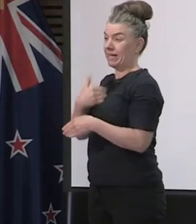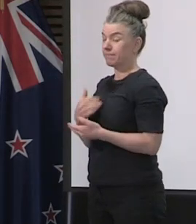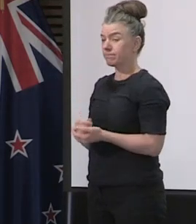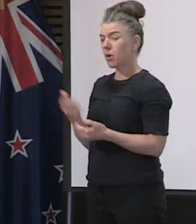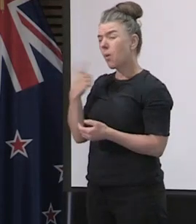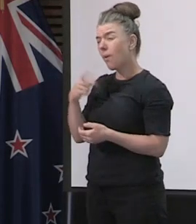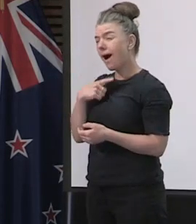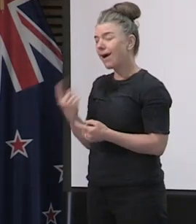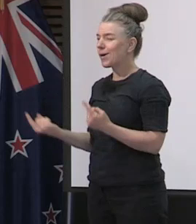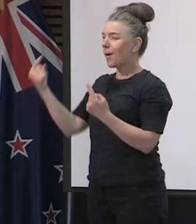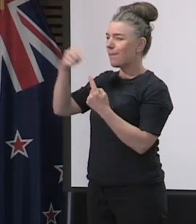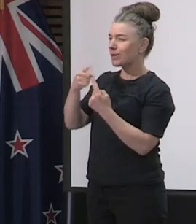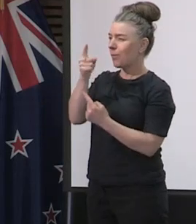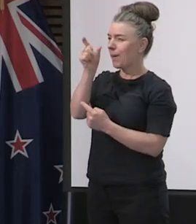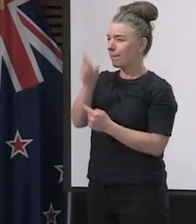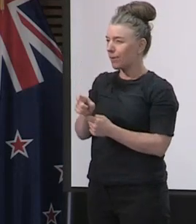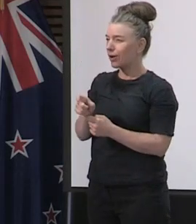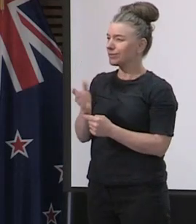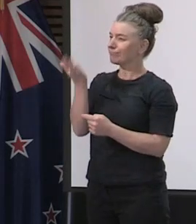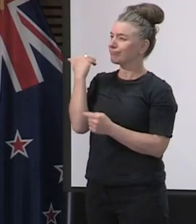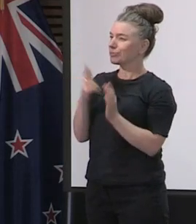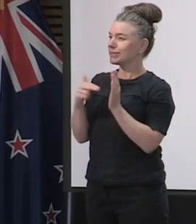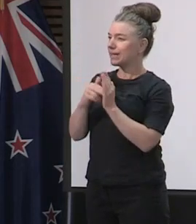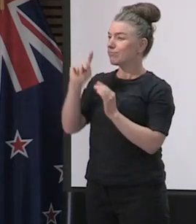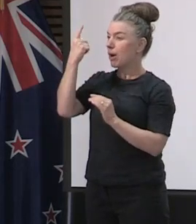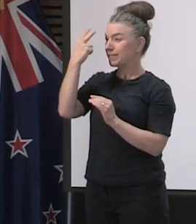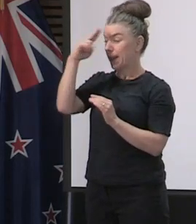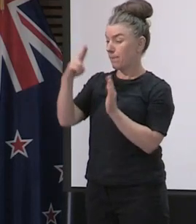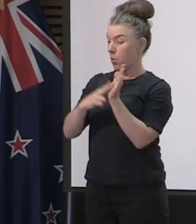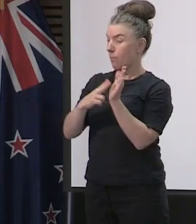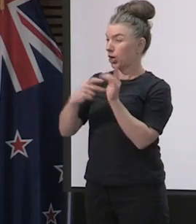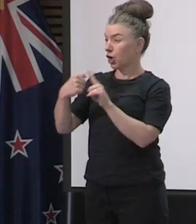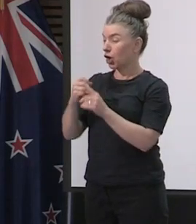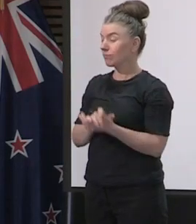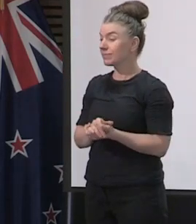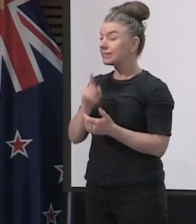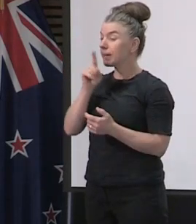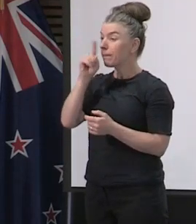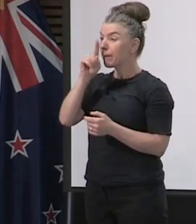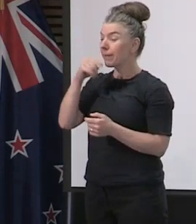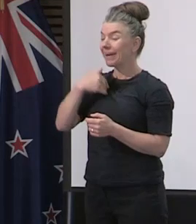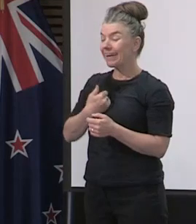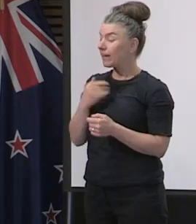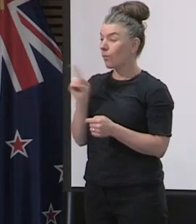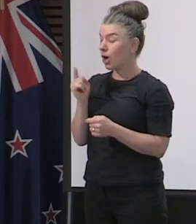one, if needed. And the reason for that is simple - it harks back to the sentiment of